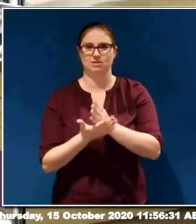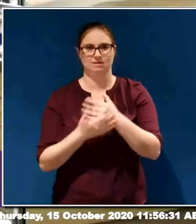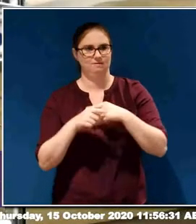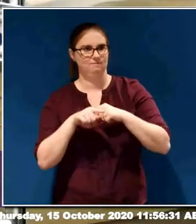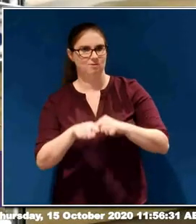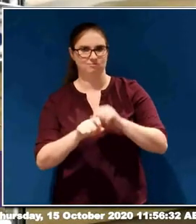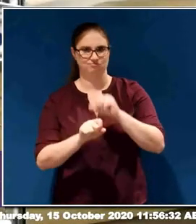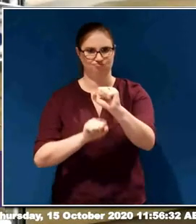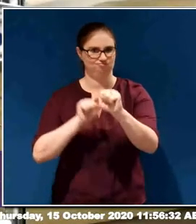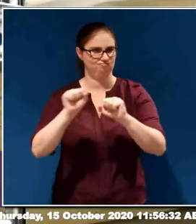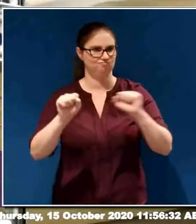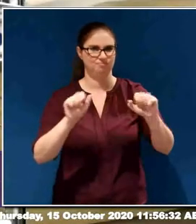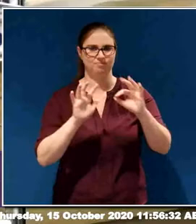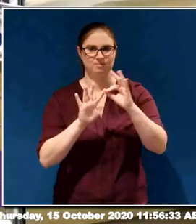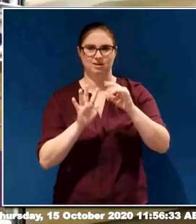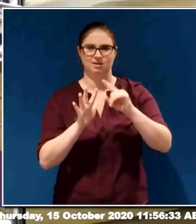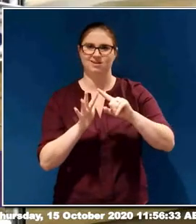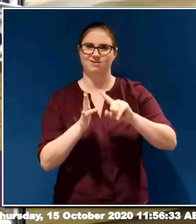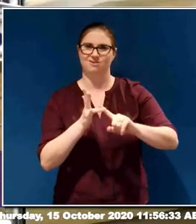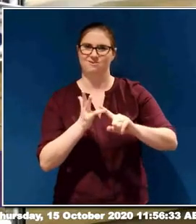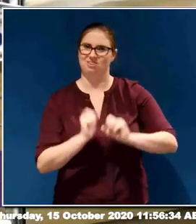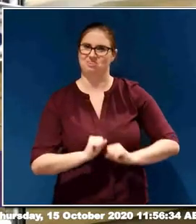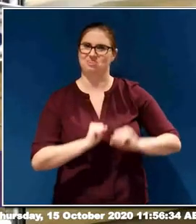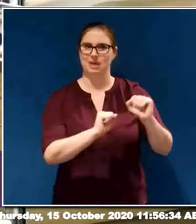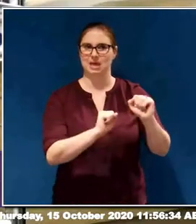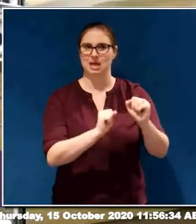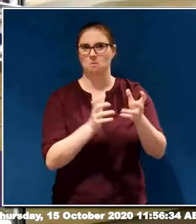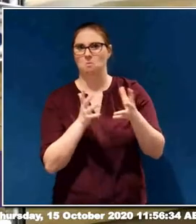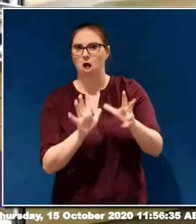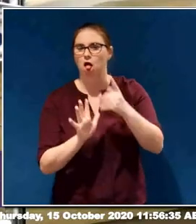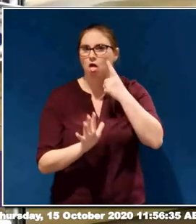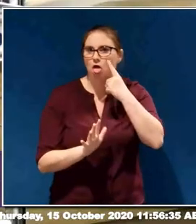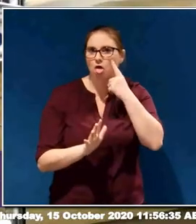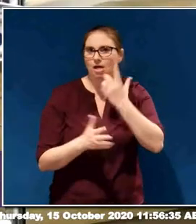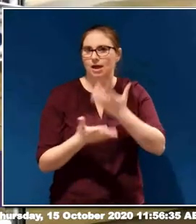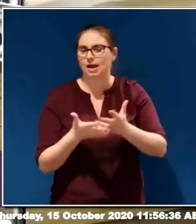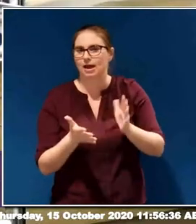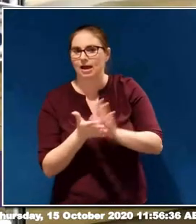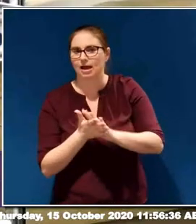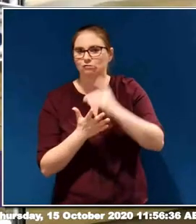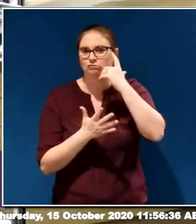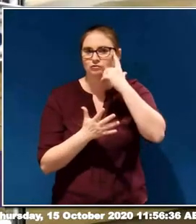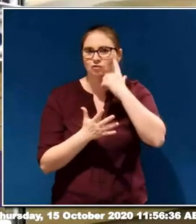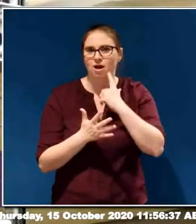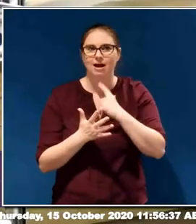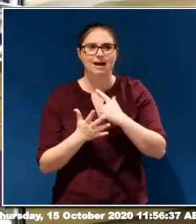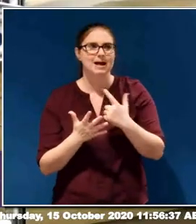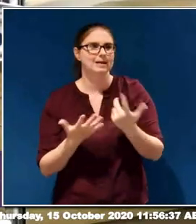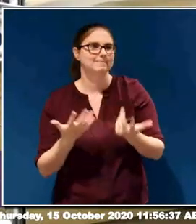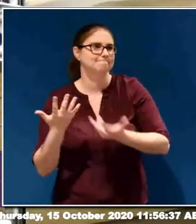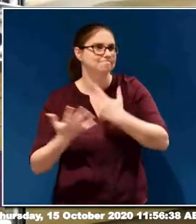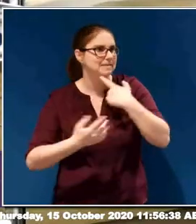to try and demystify or explain the overall policies and procedures